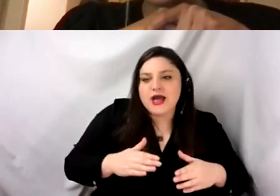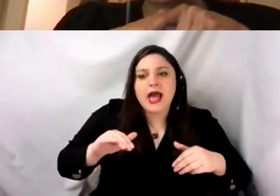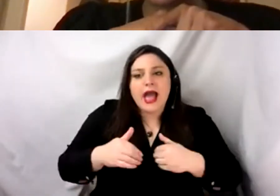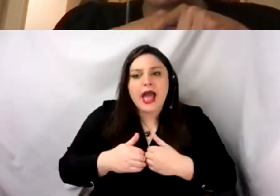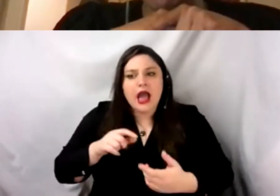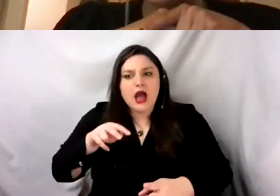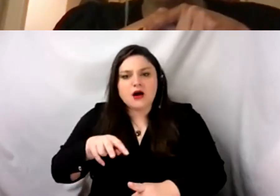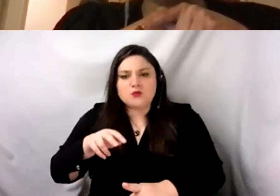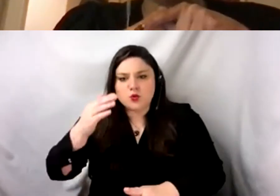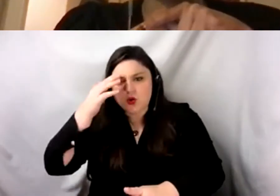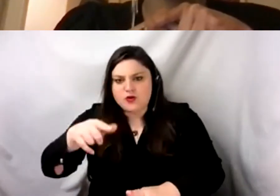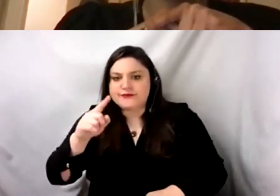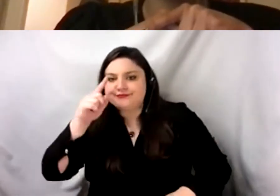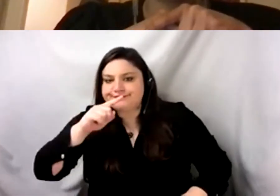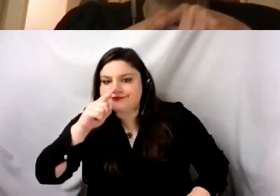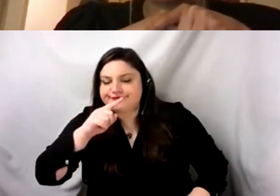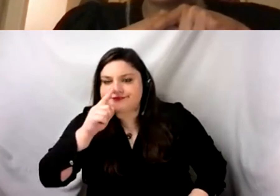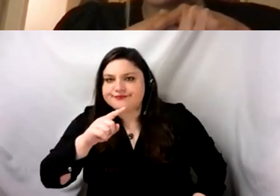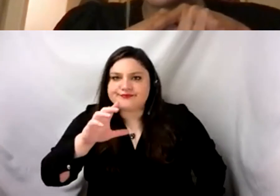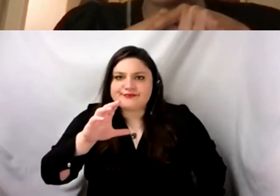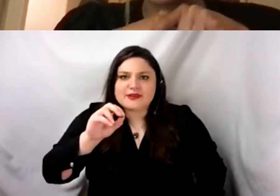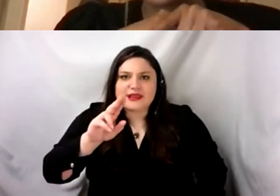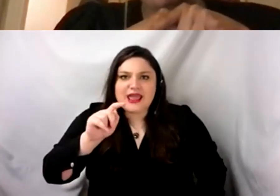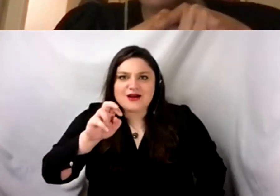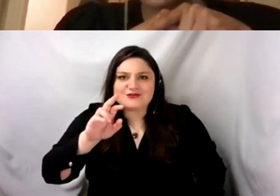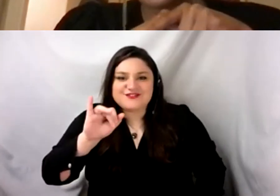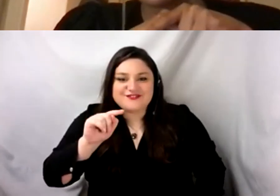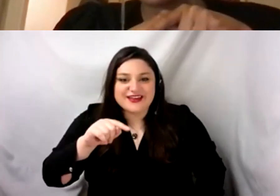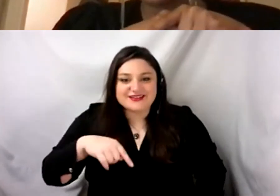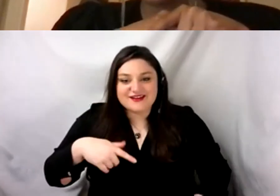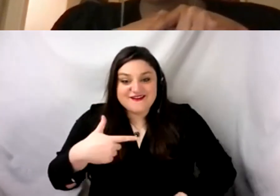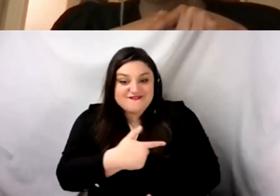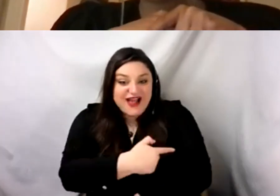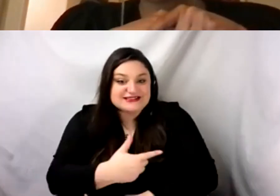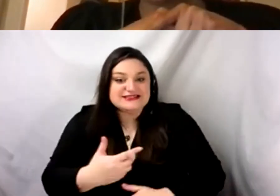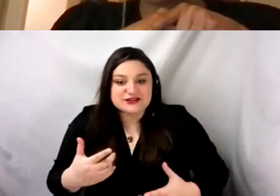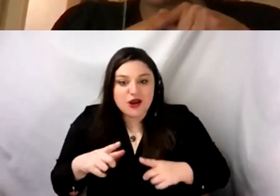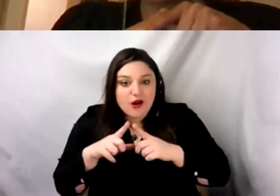If venues should even be in the business of having to establish